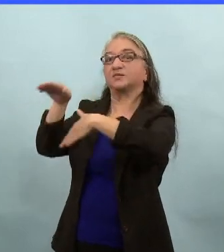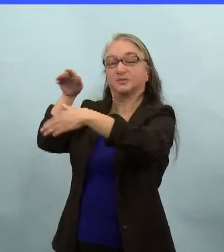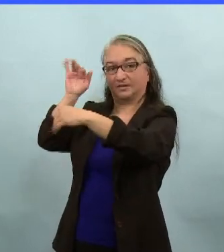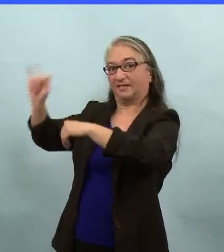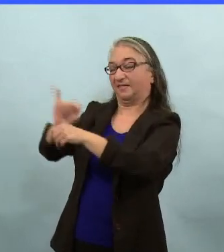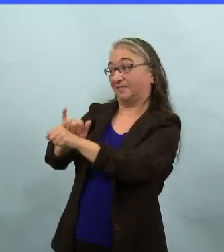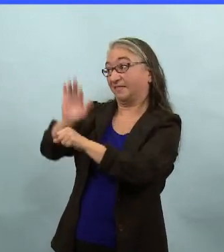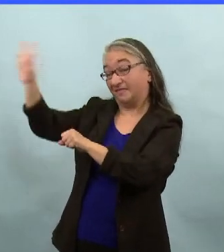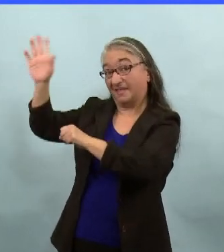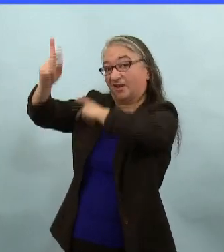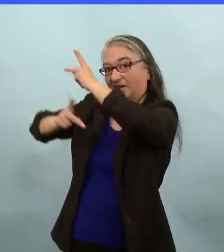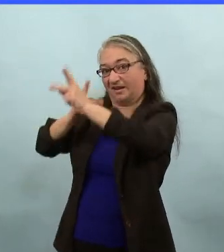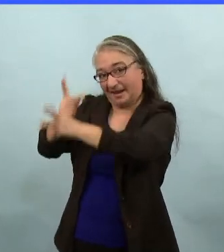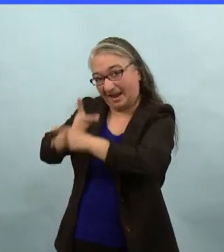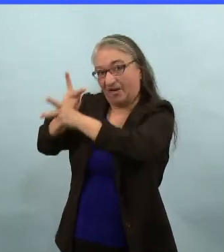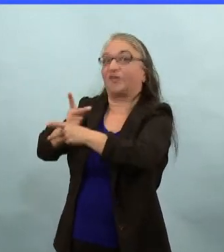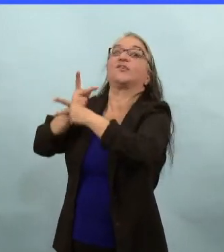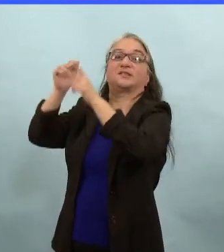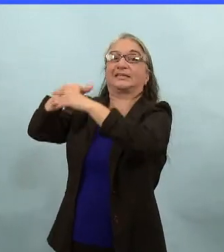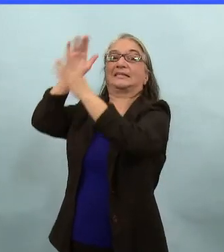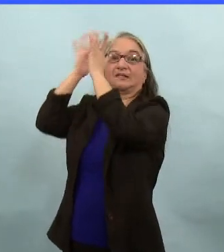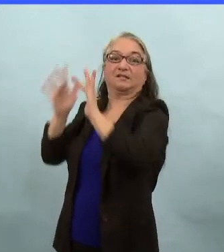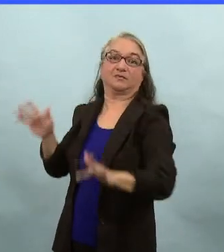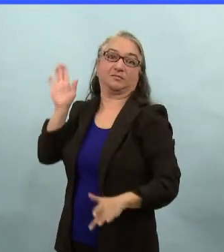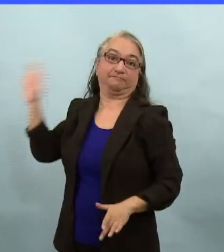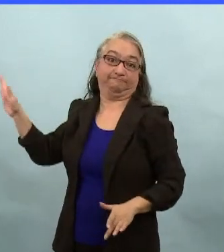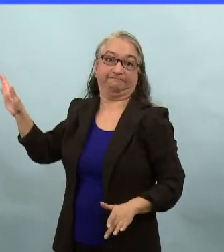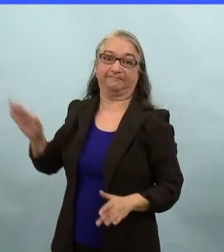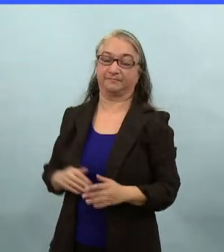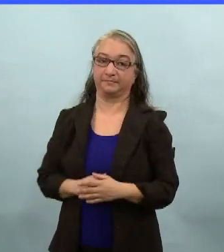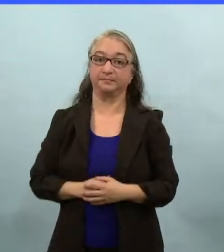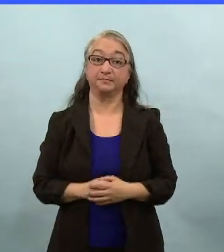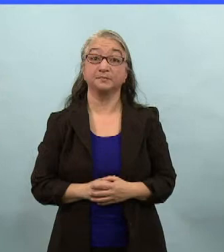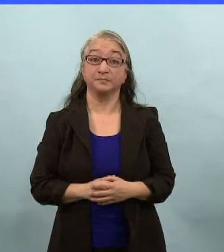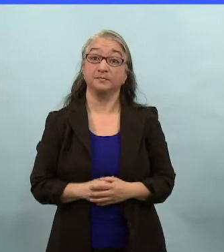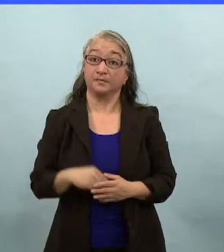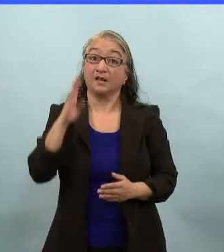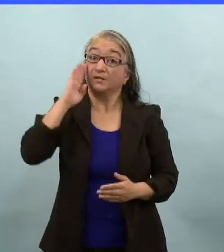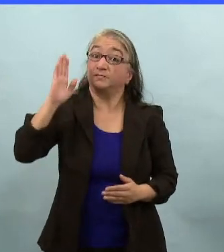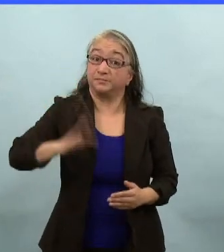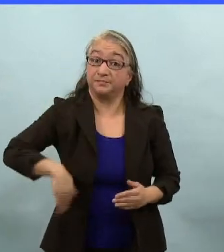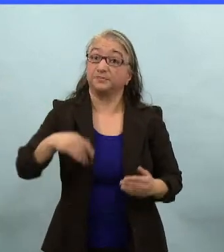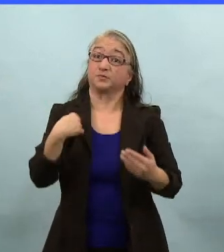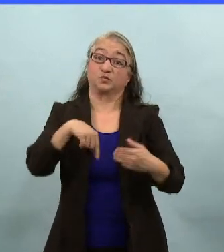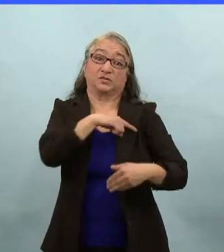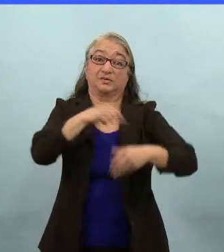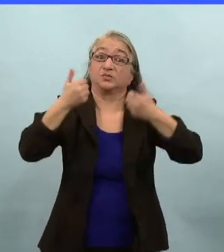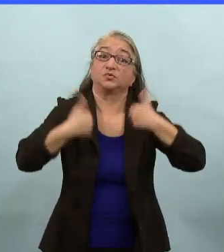are very actively as as you know ian engaged in level loading and ensuring that individuals who